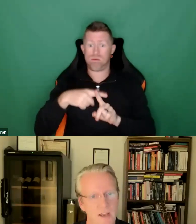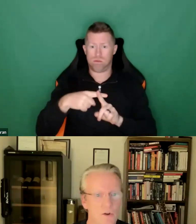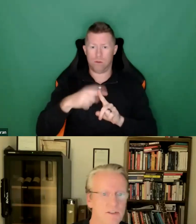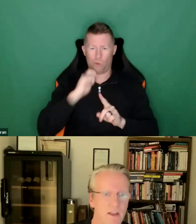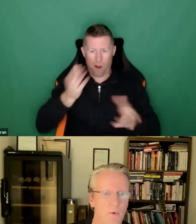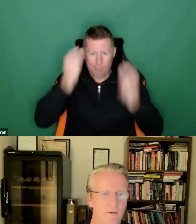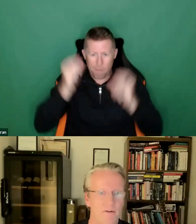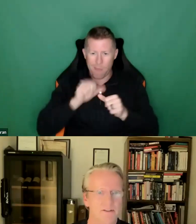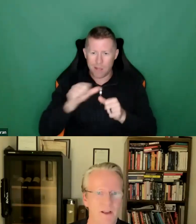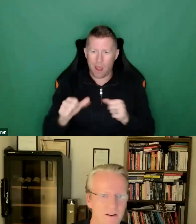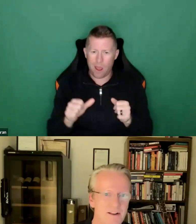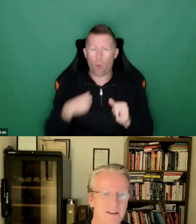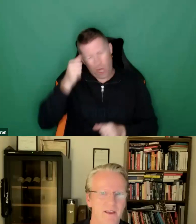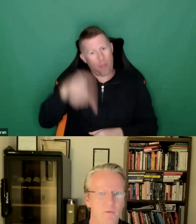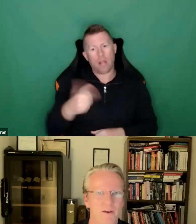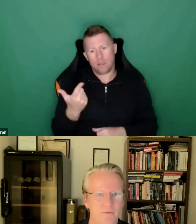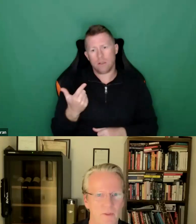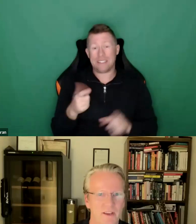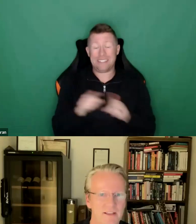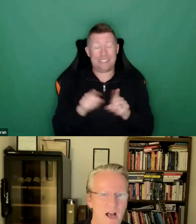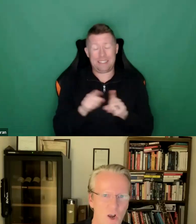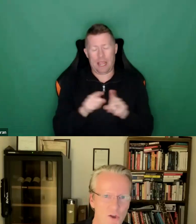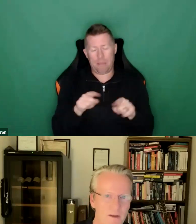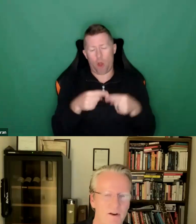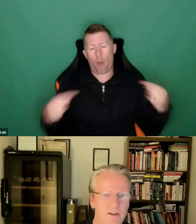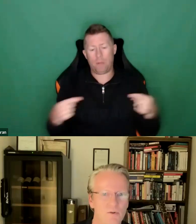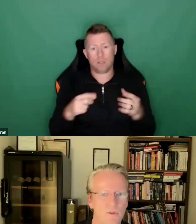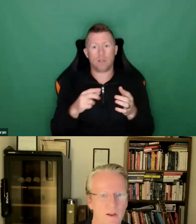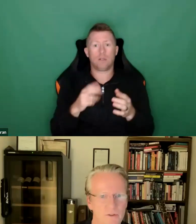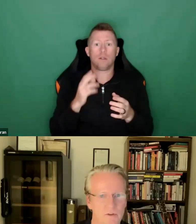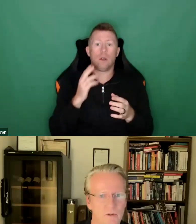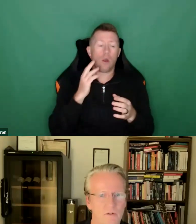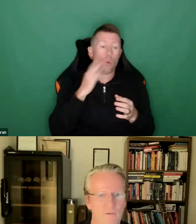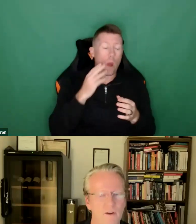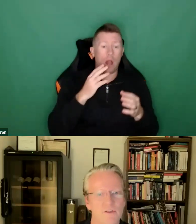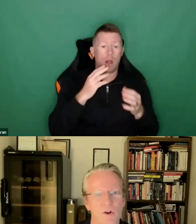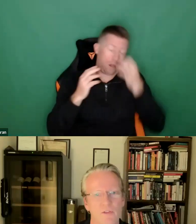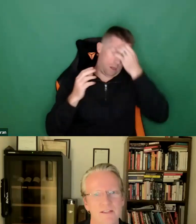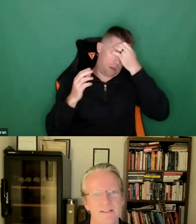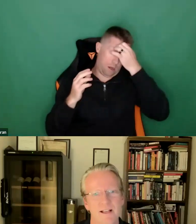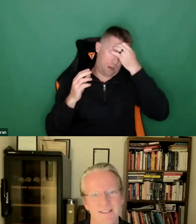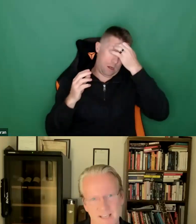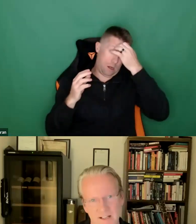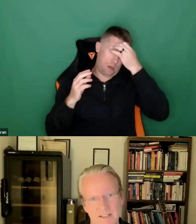Which is that when the children are healthier and feeling well,